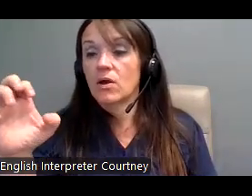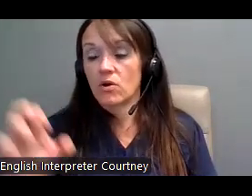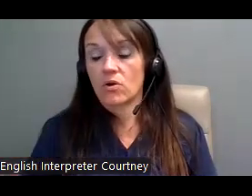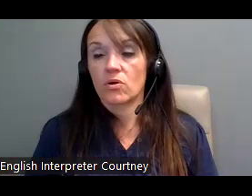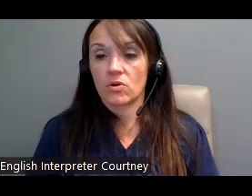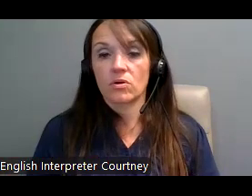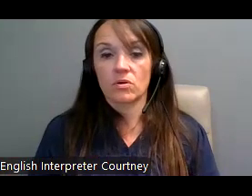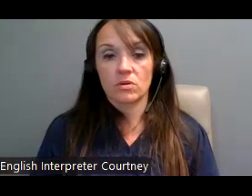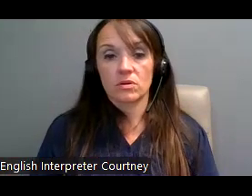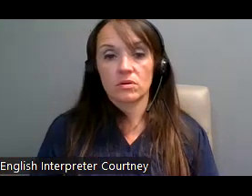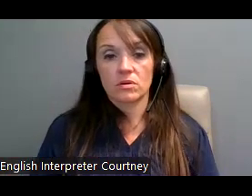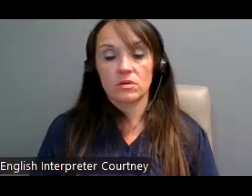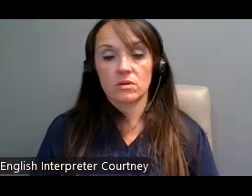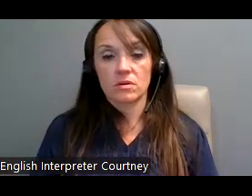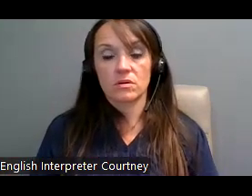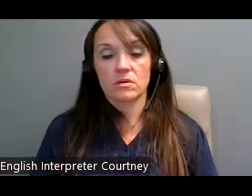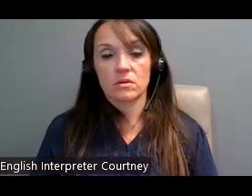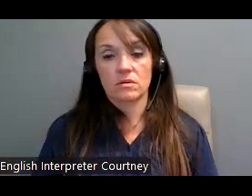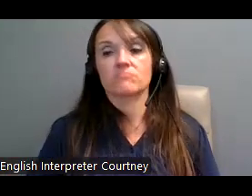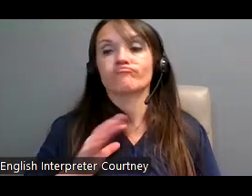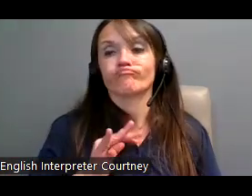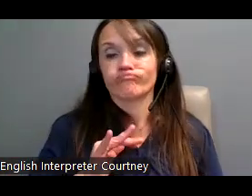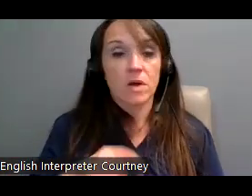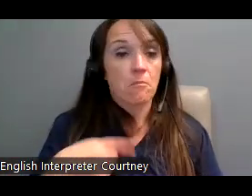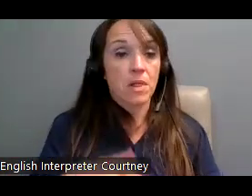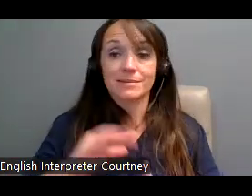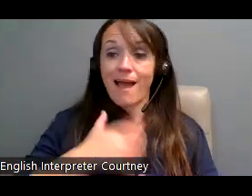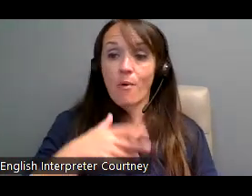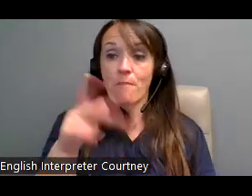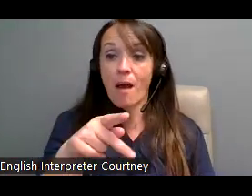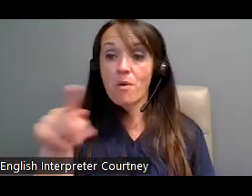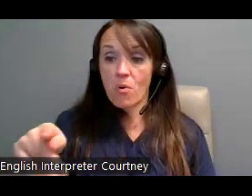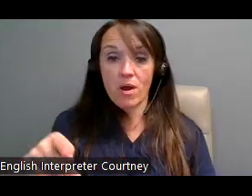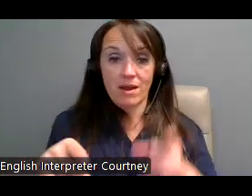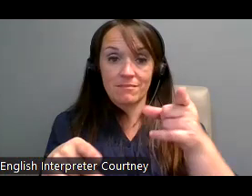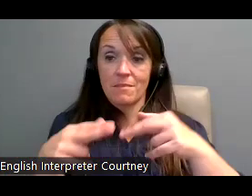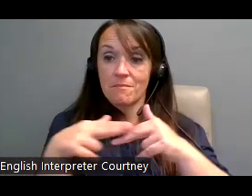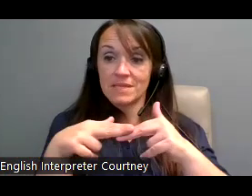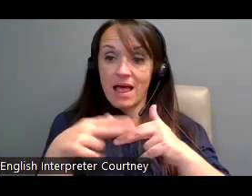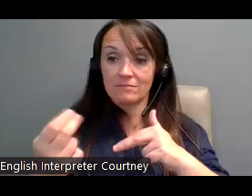I also dropped the link to the PowerPoint on the chat earlier. At the beginning of the session,